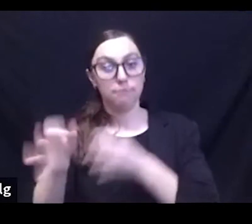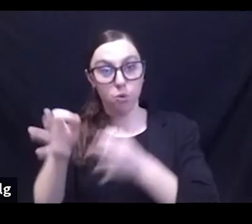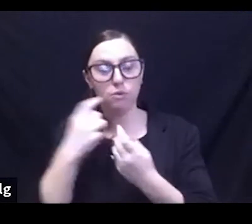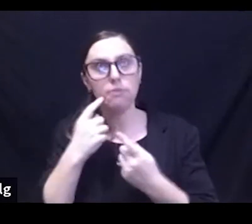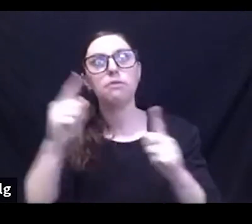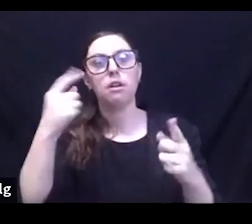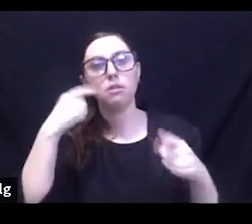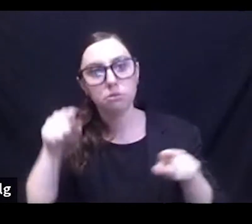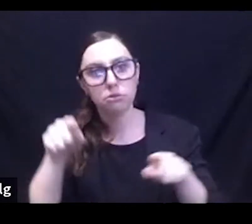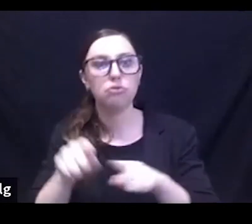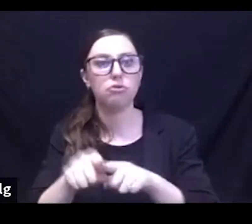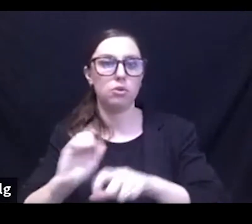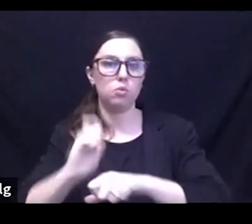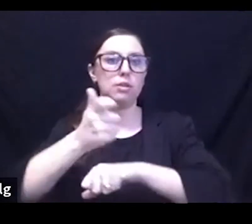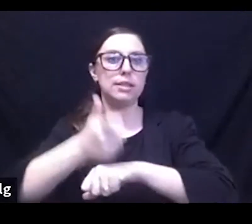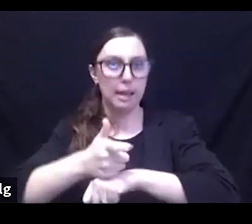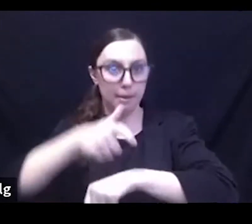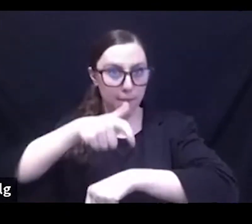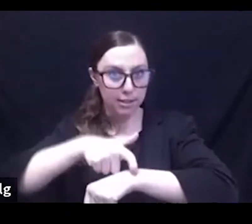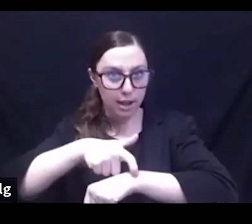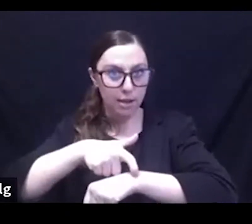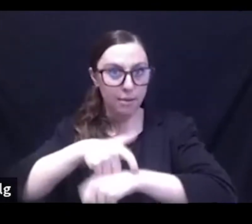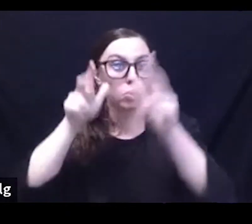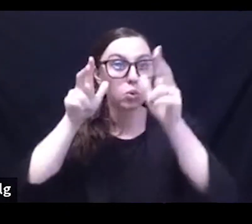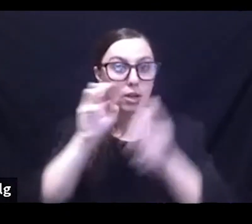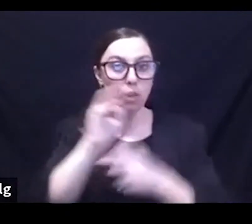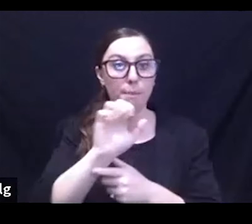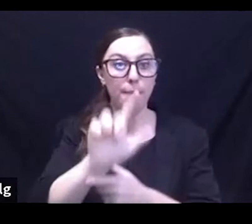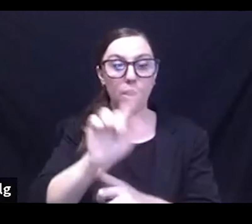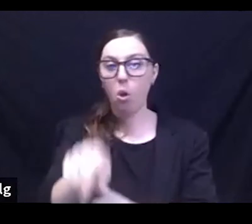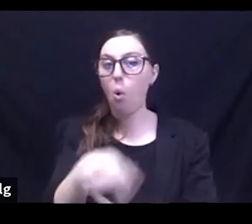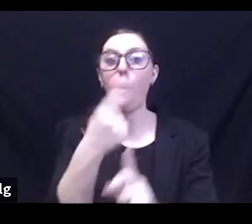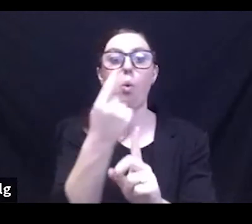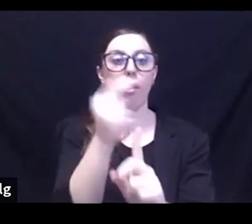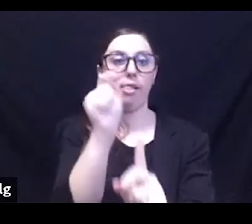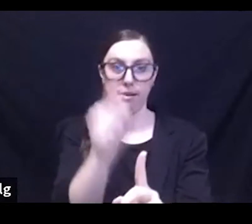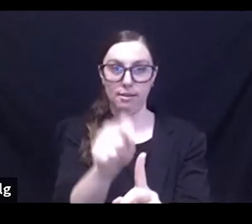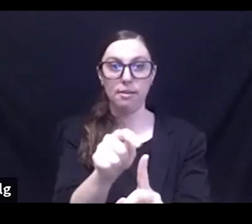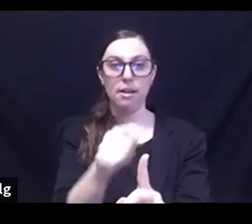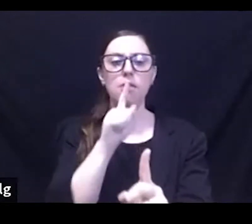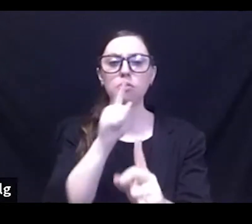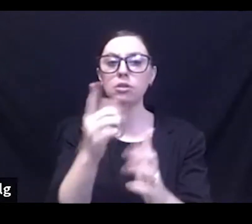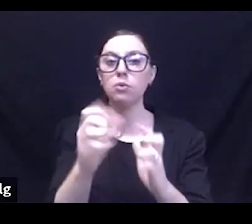time to hear Michael and Michael only. I really want to emphasize